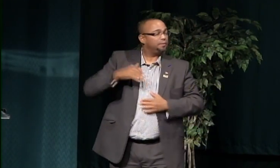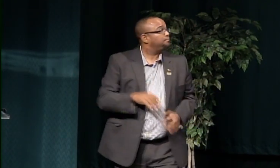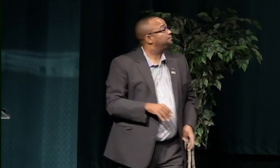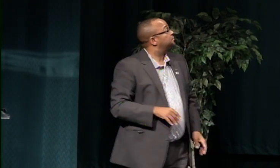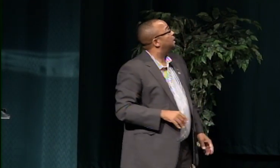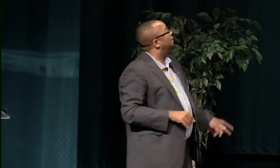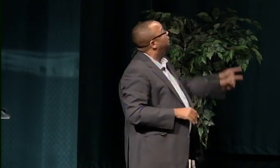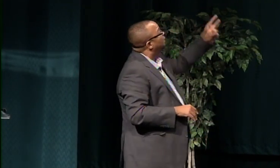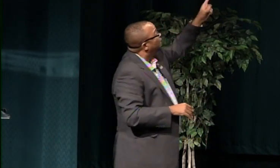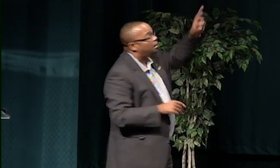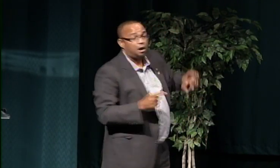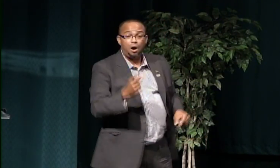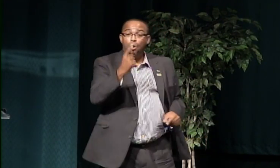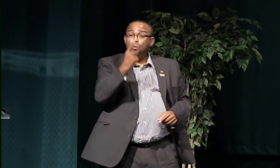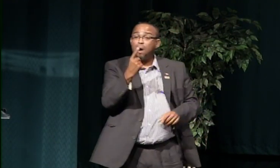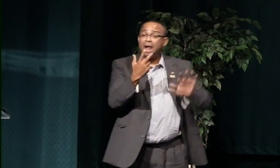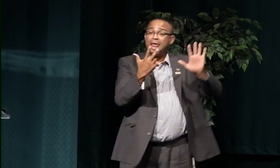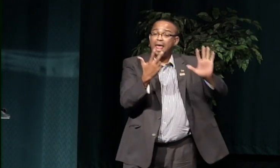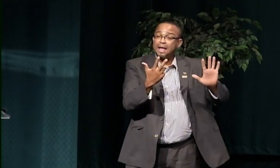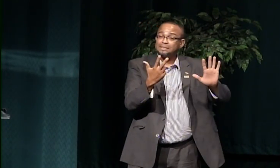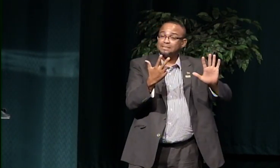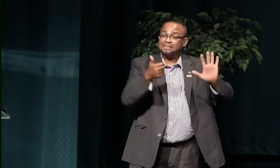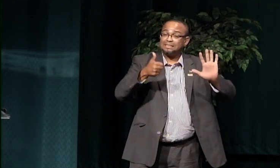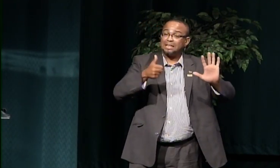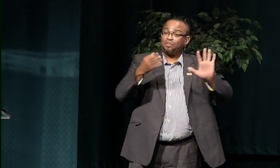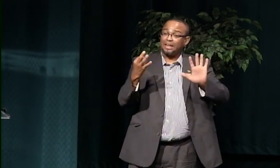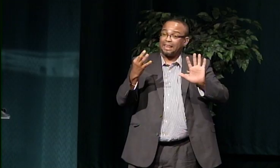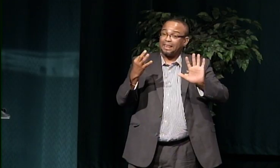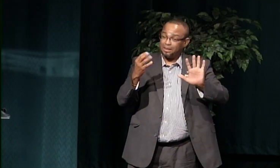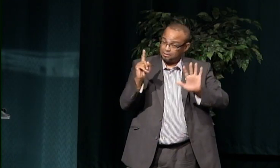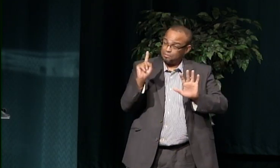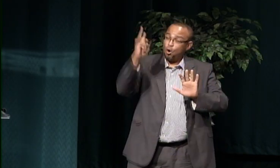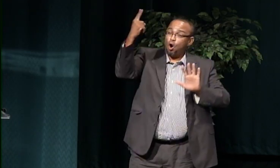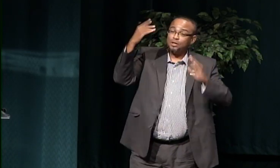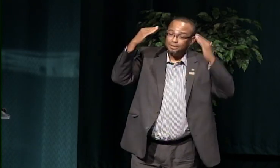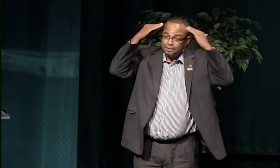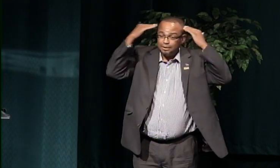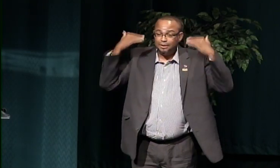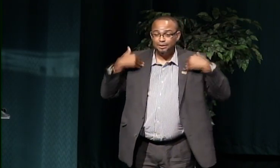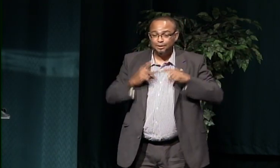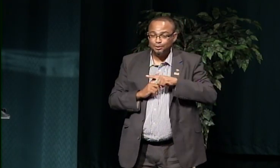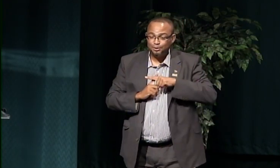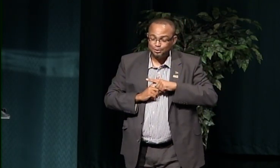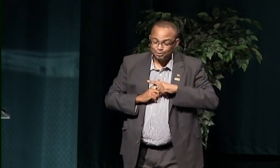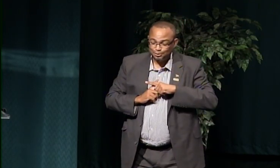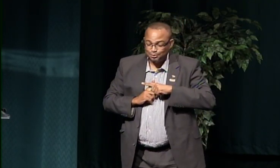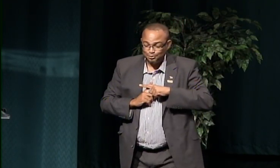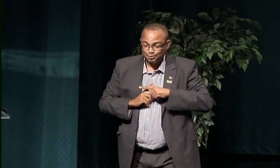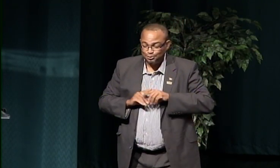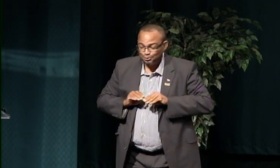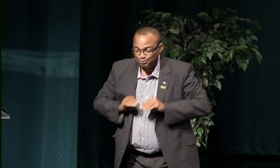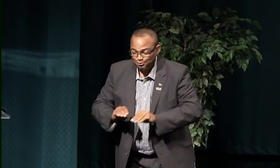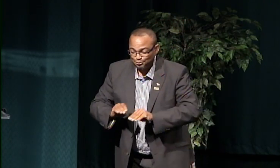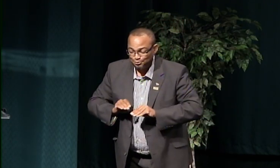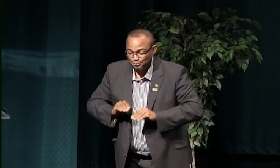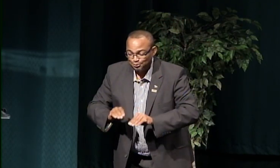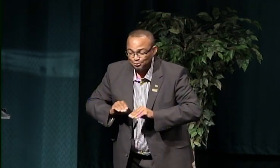in South Africa. In 1863 we had the first programs taught in sign language